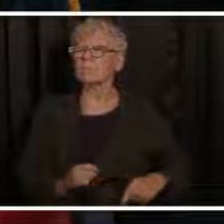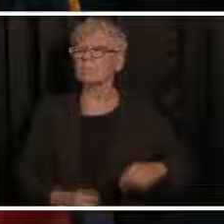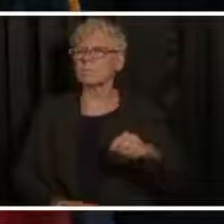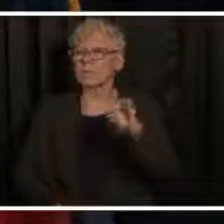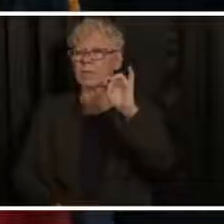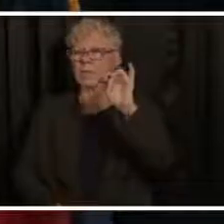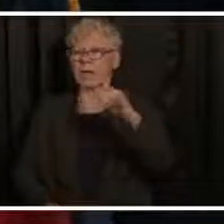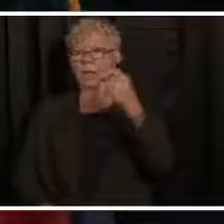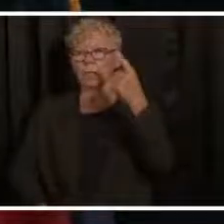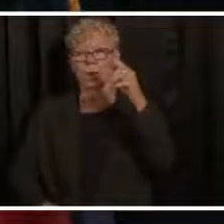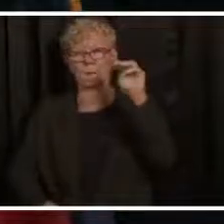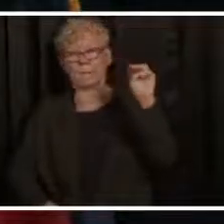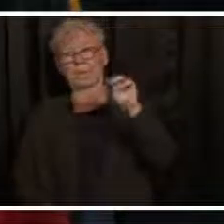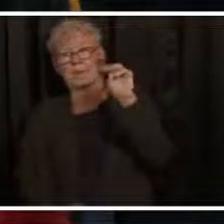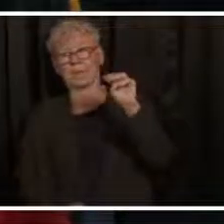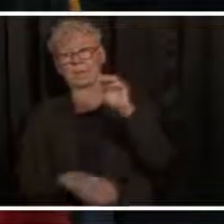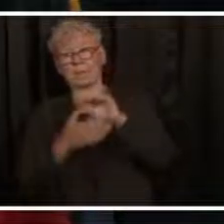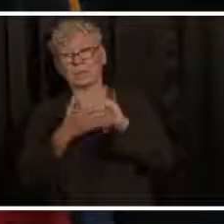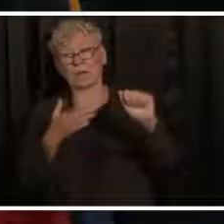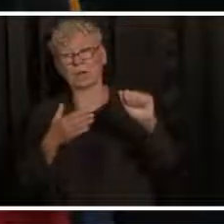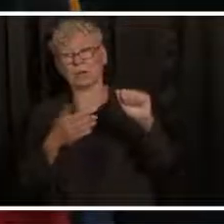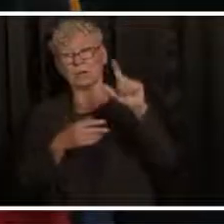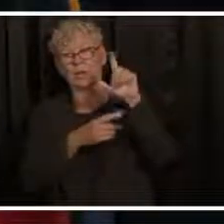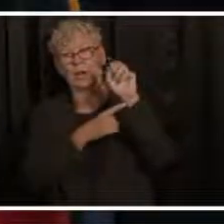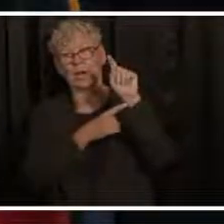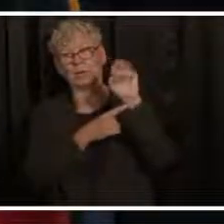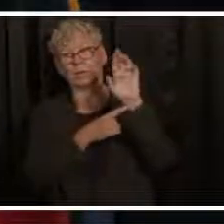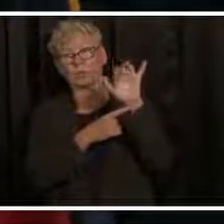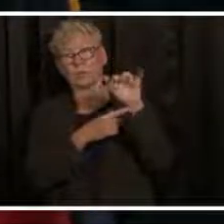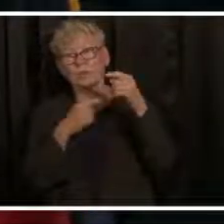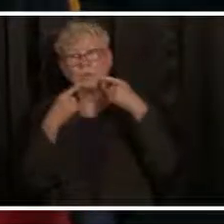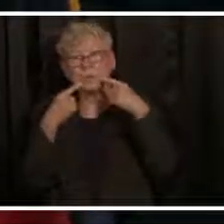worked as an incentive and then also uh is the state tracking